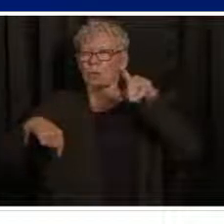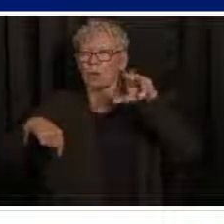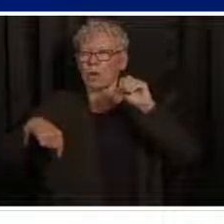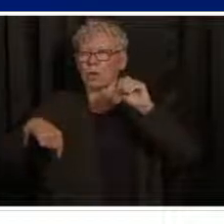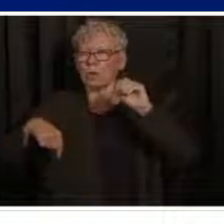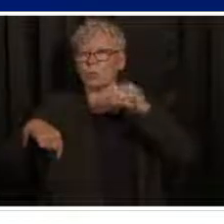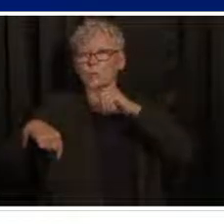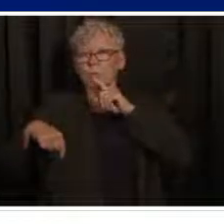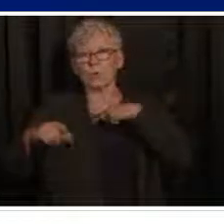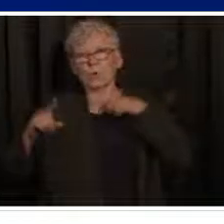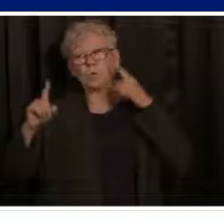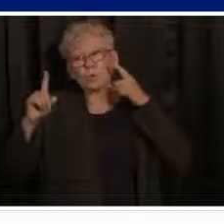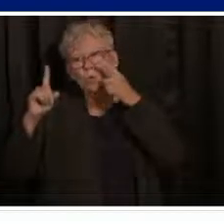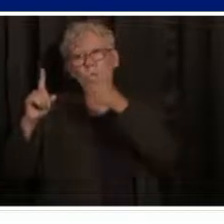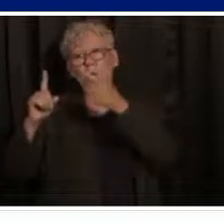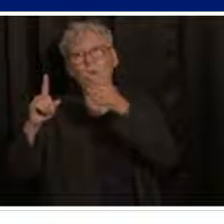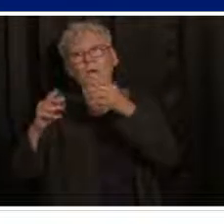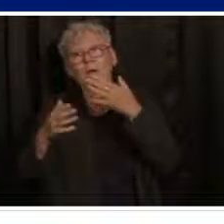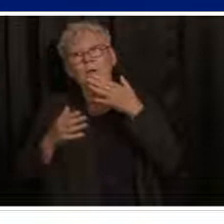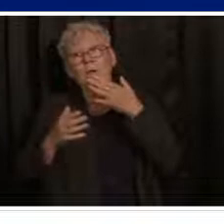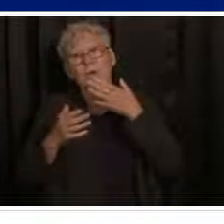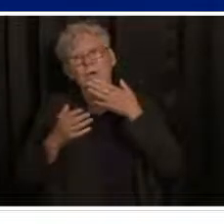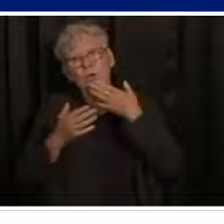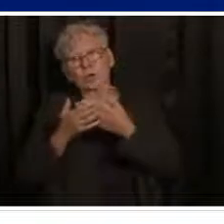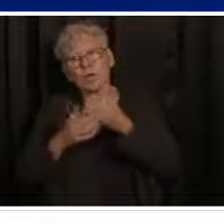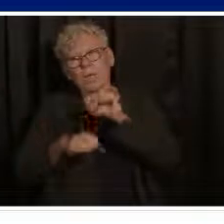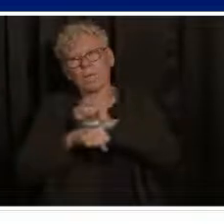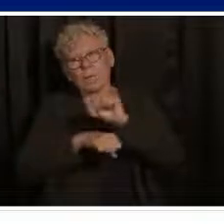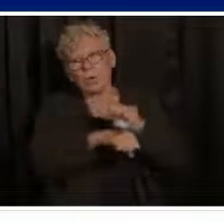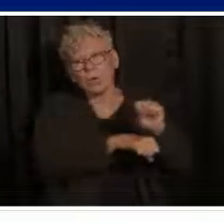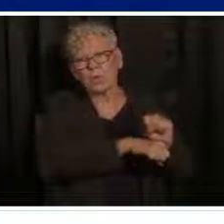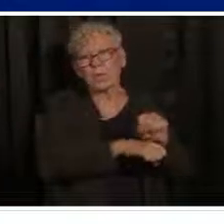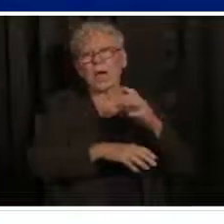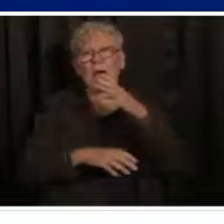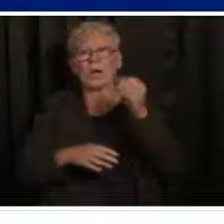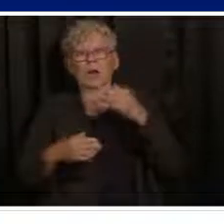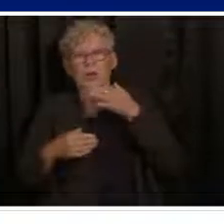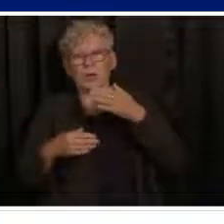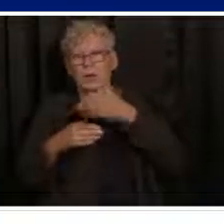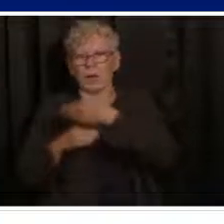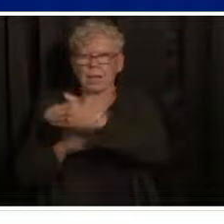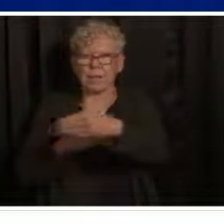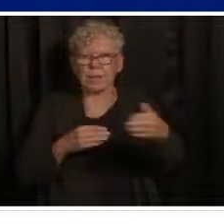be a good employer but to be a good neighbor since the outside of the pandemic, we've been committed to protecting the